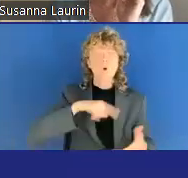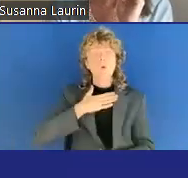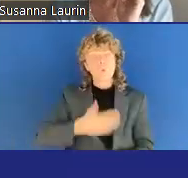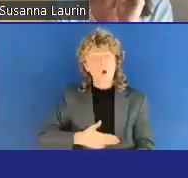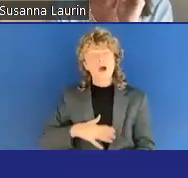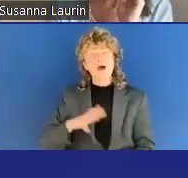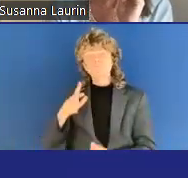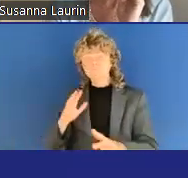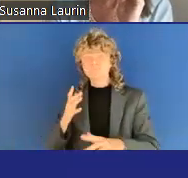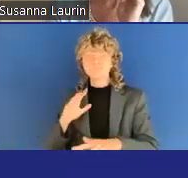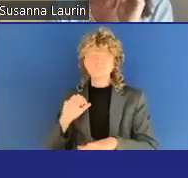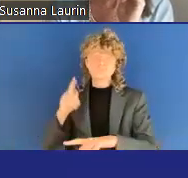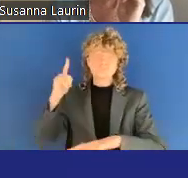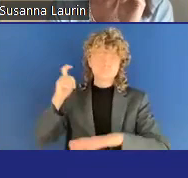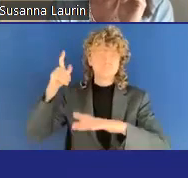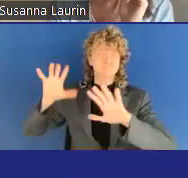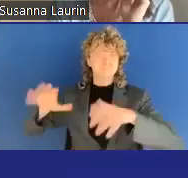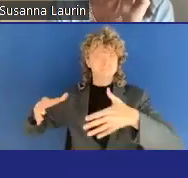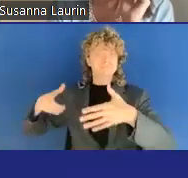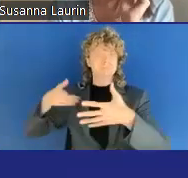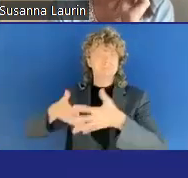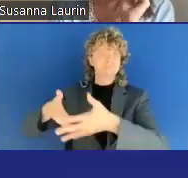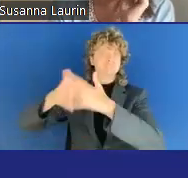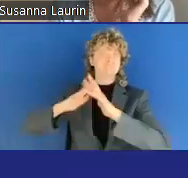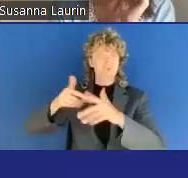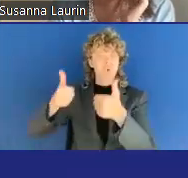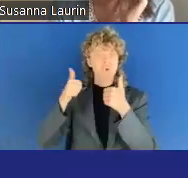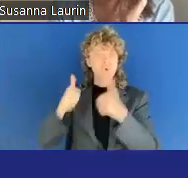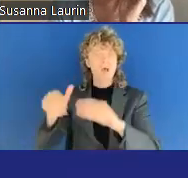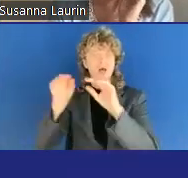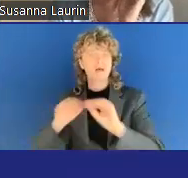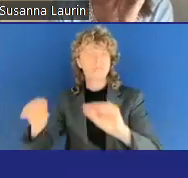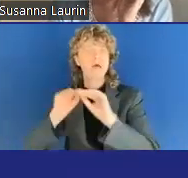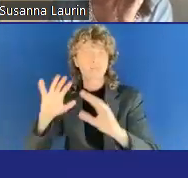the platform that we were hoping was going to be accessible didn't turn out to be accessible. So